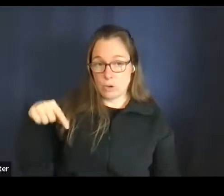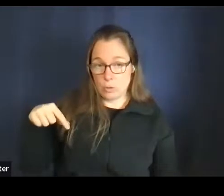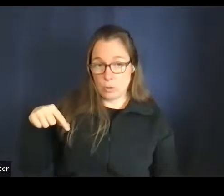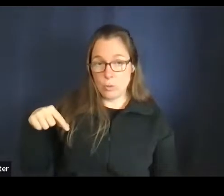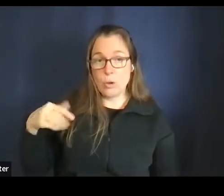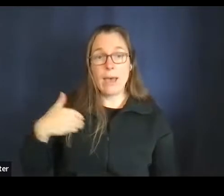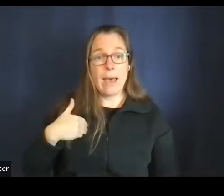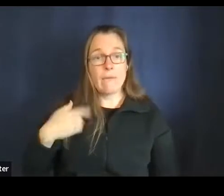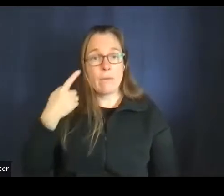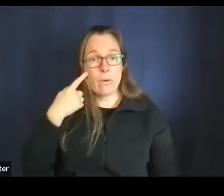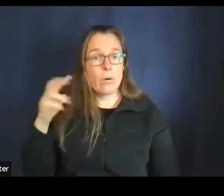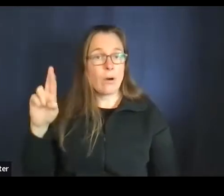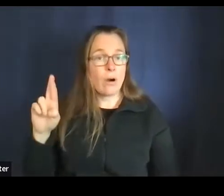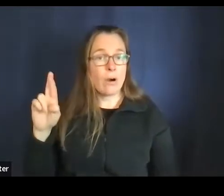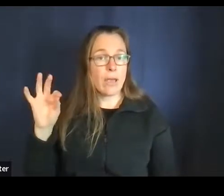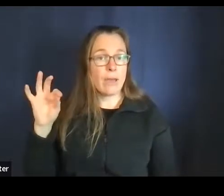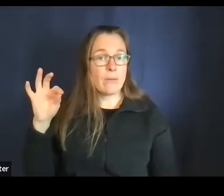for change management support for the city,